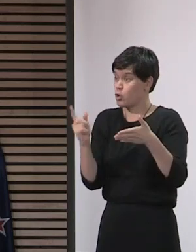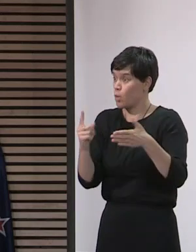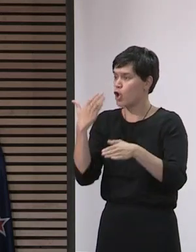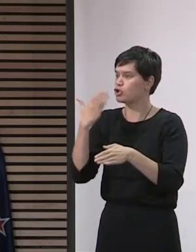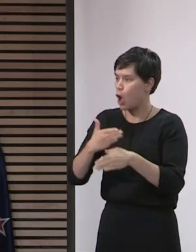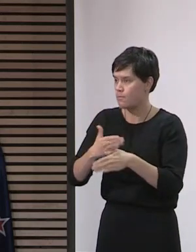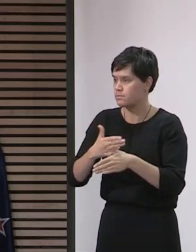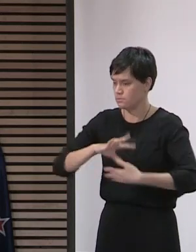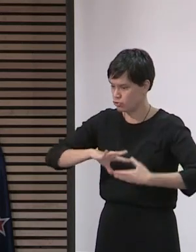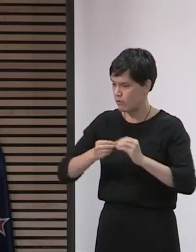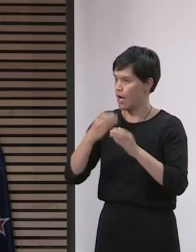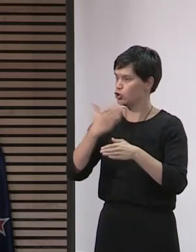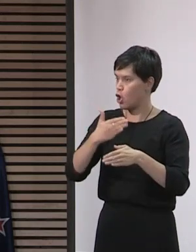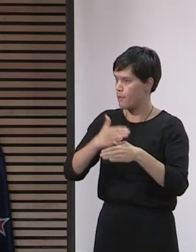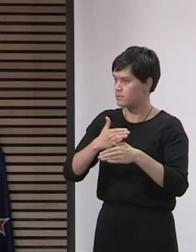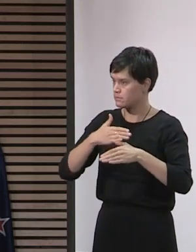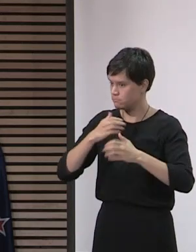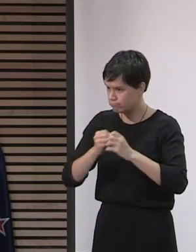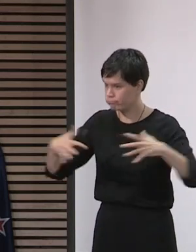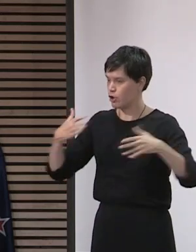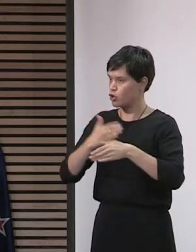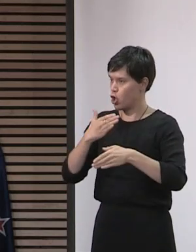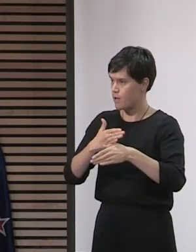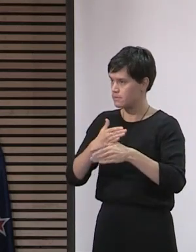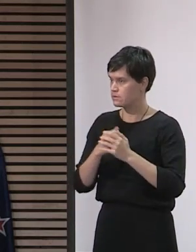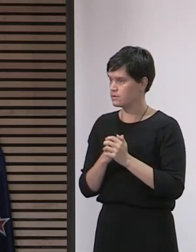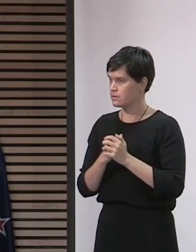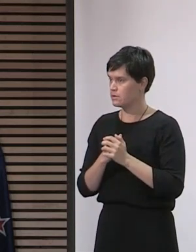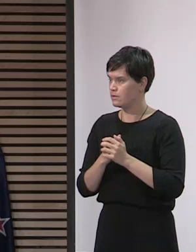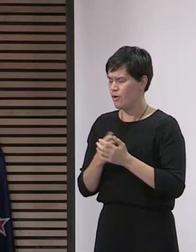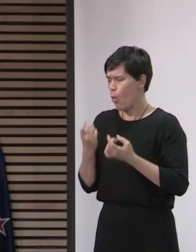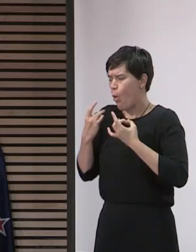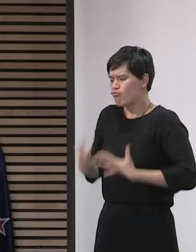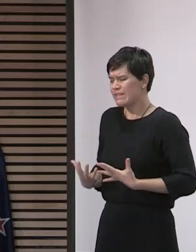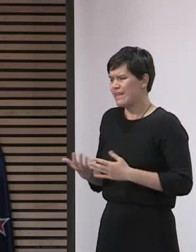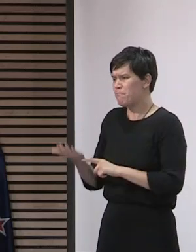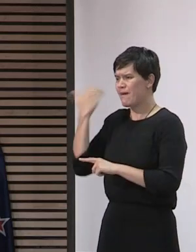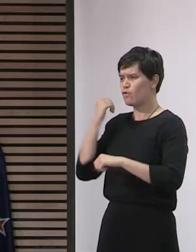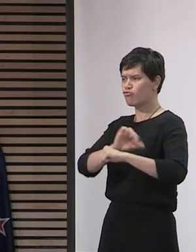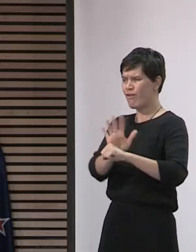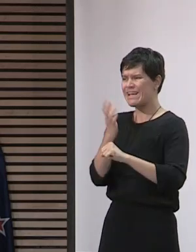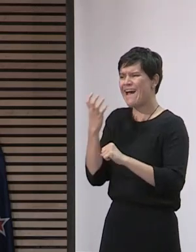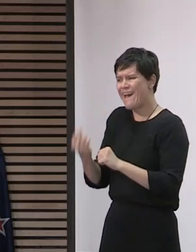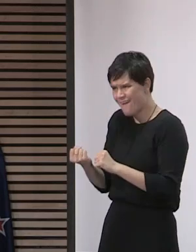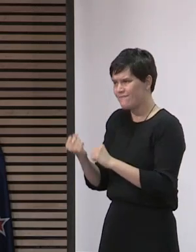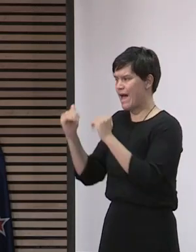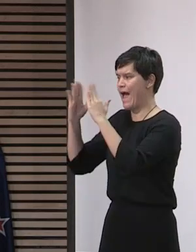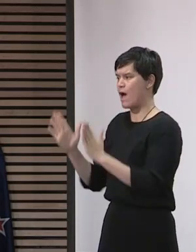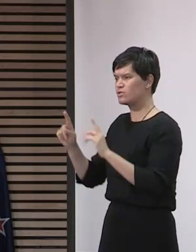I would look to the Budget, which had an absolute focus on jobs, jobs, jobs. And with that focus, we were looking at